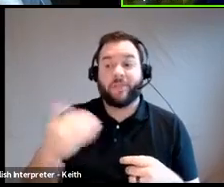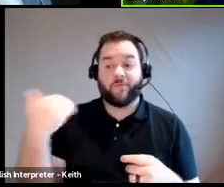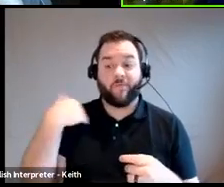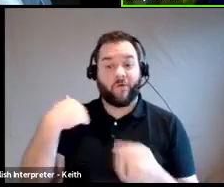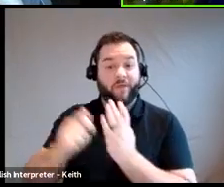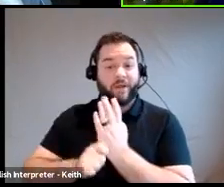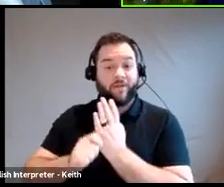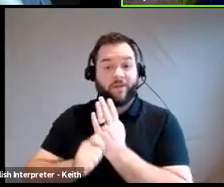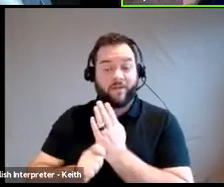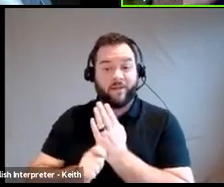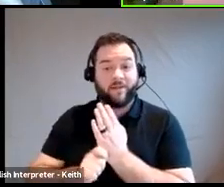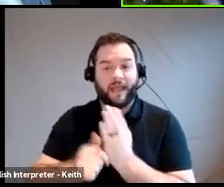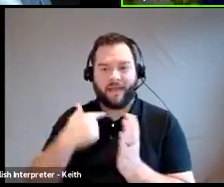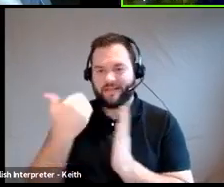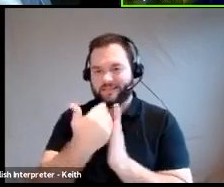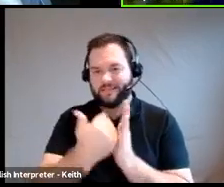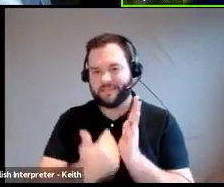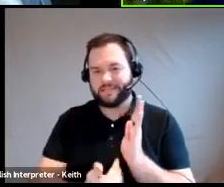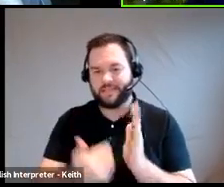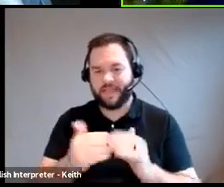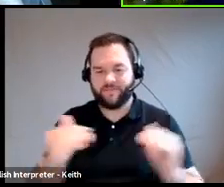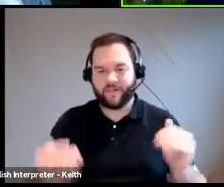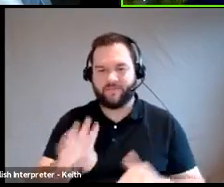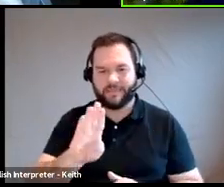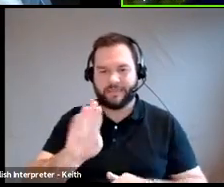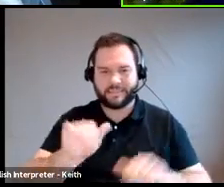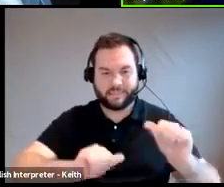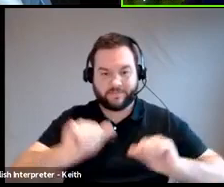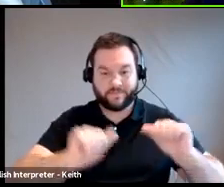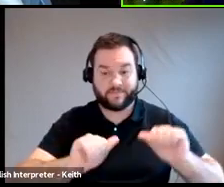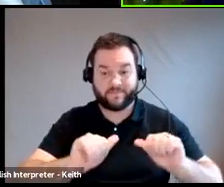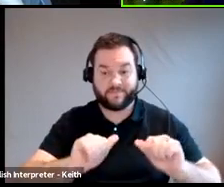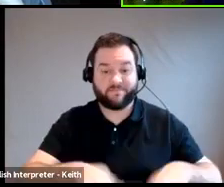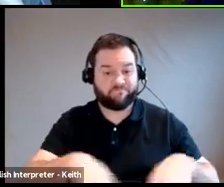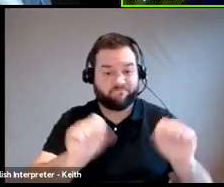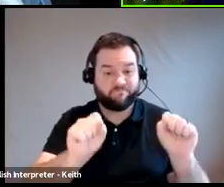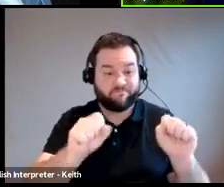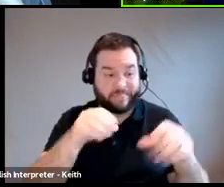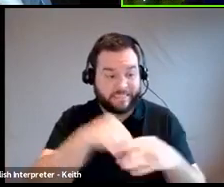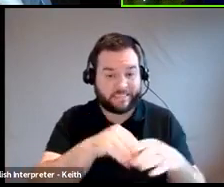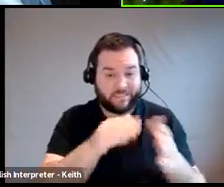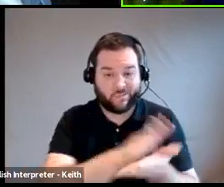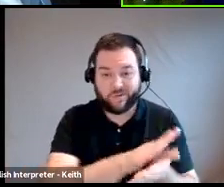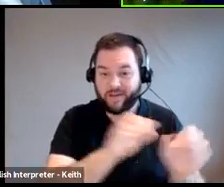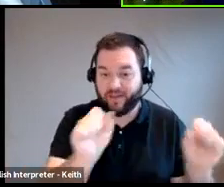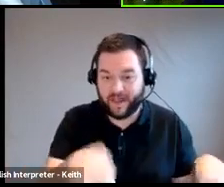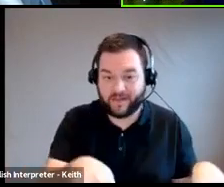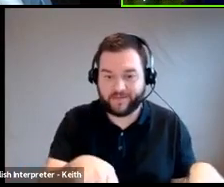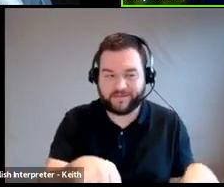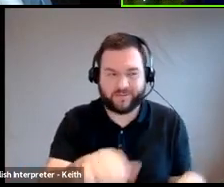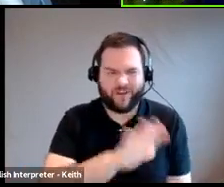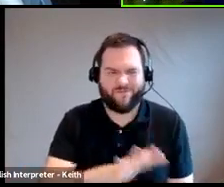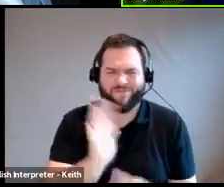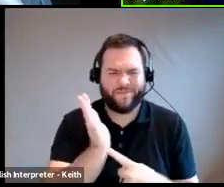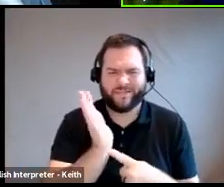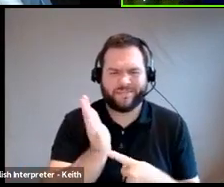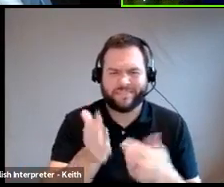another one. Anyways, the. the old do old manual has a list of all the level be assessments that can be done in a school.